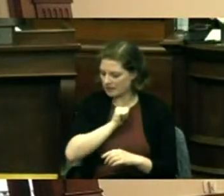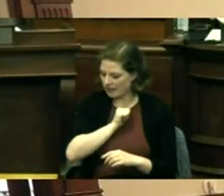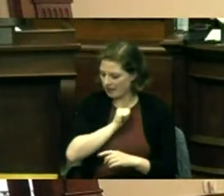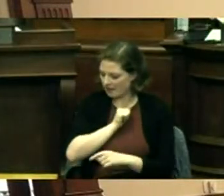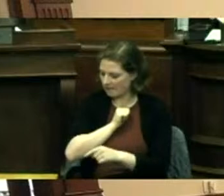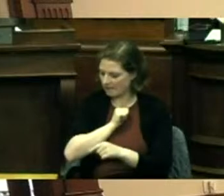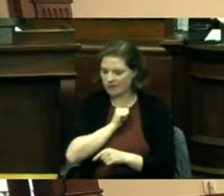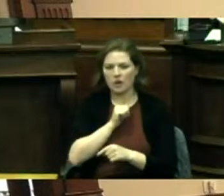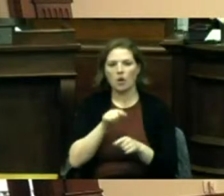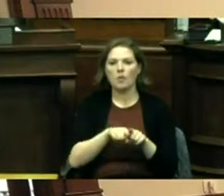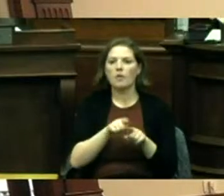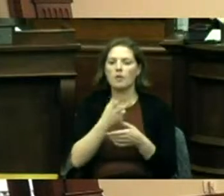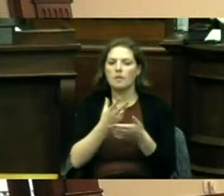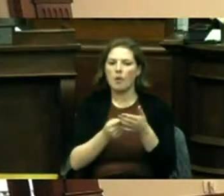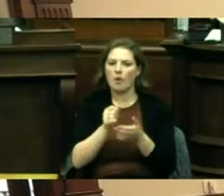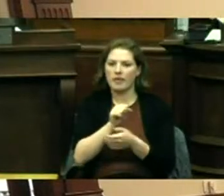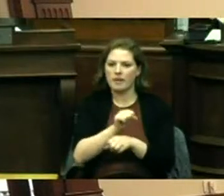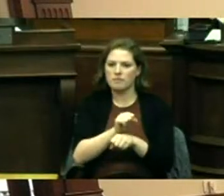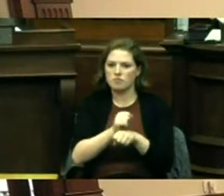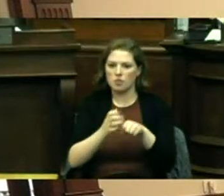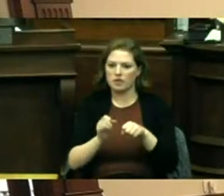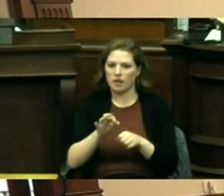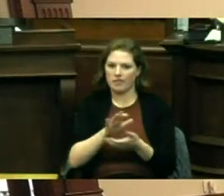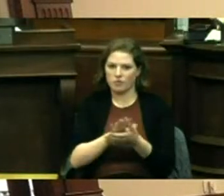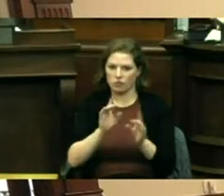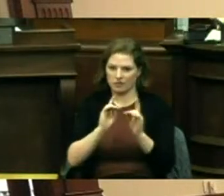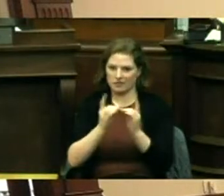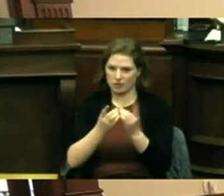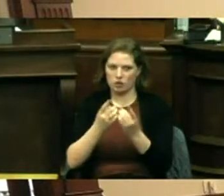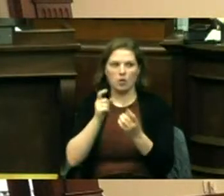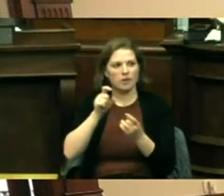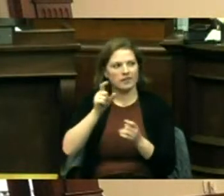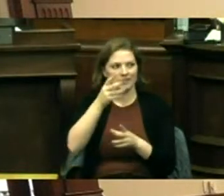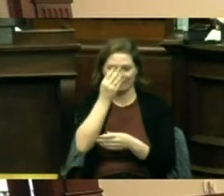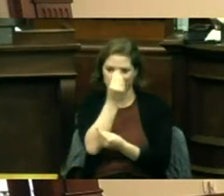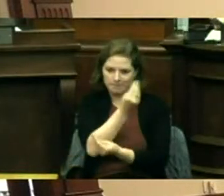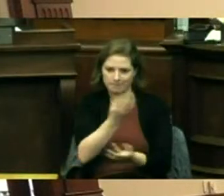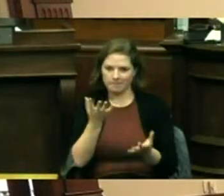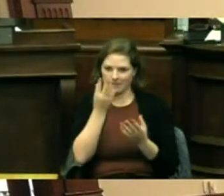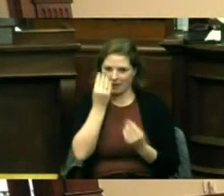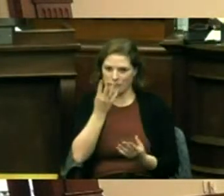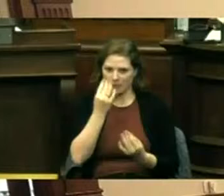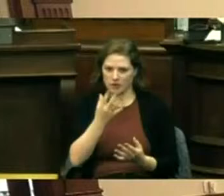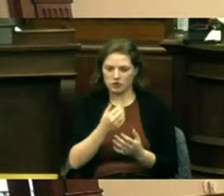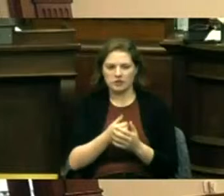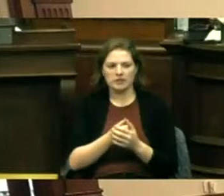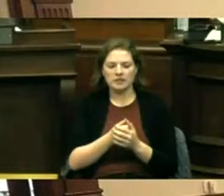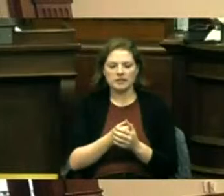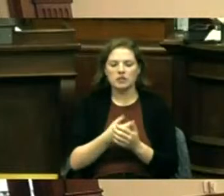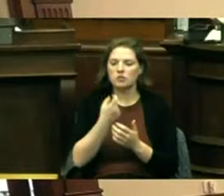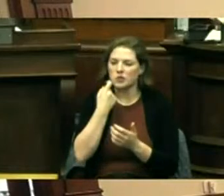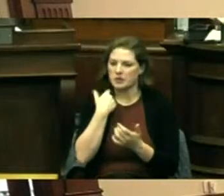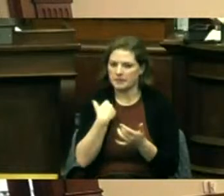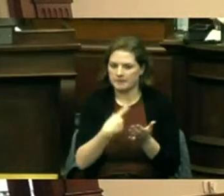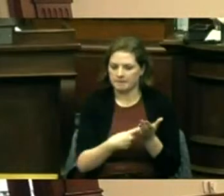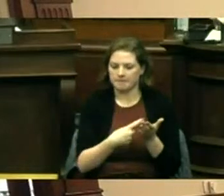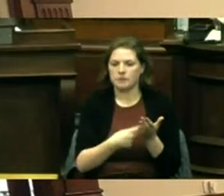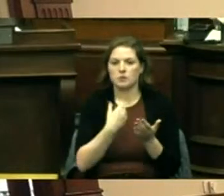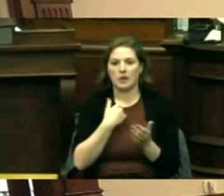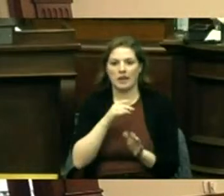four 3446. Council member Lupien and myself, as we both are employees of the school